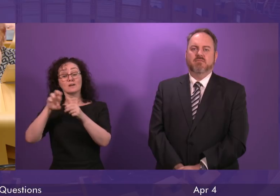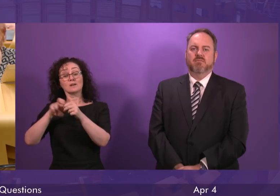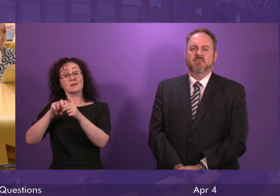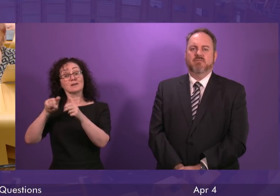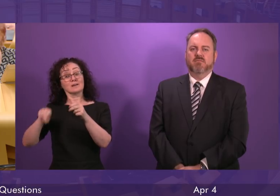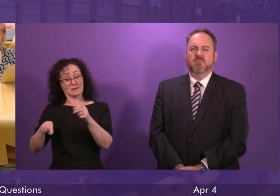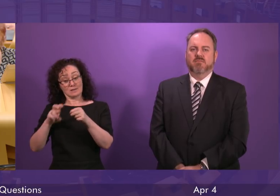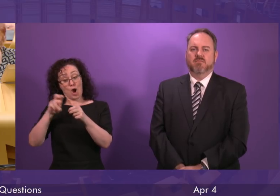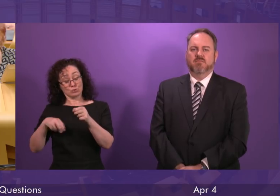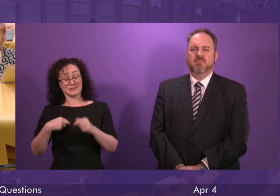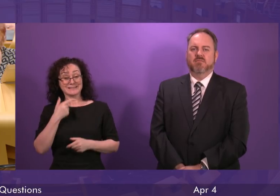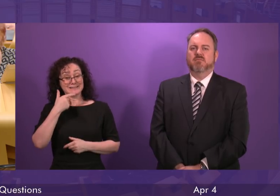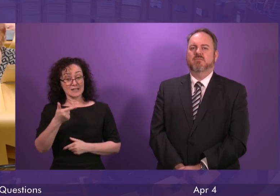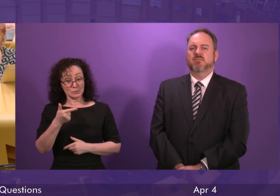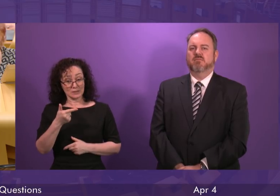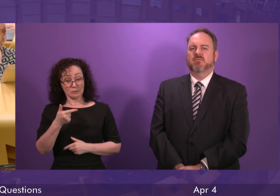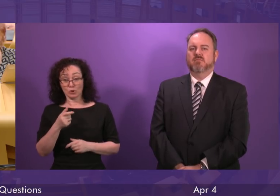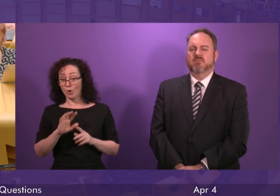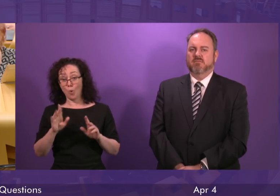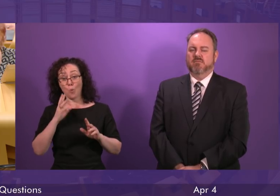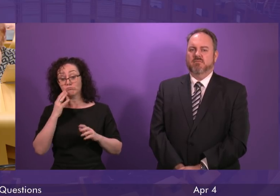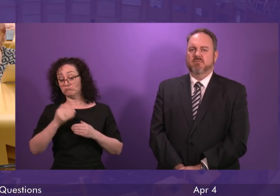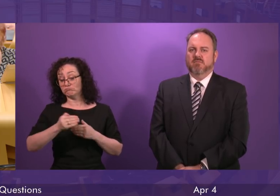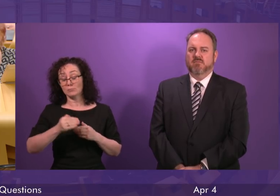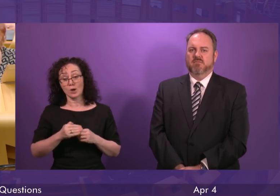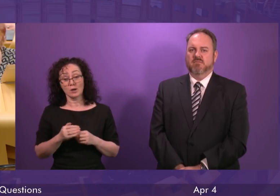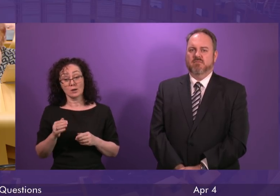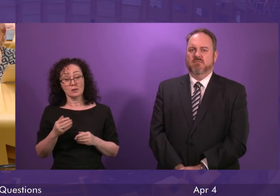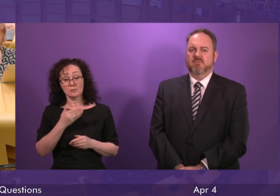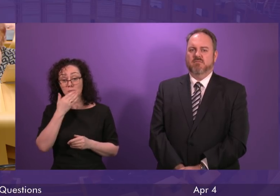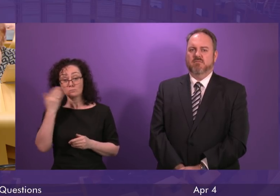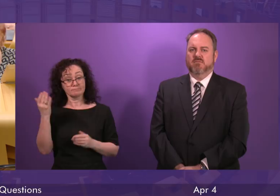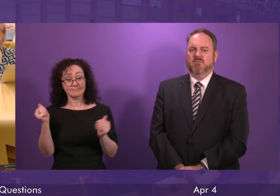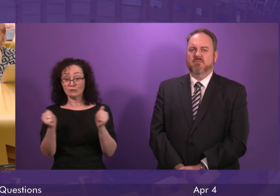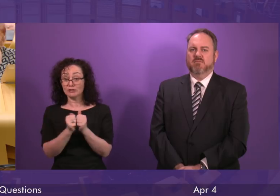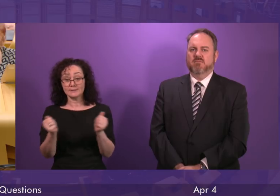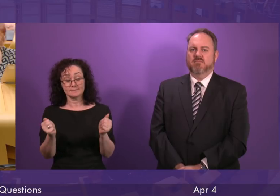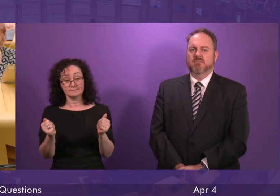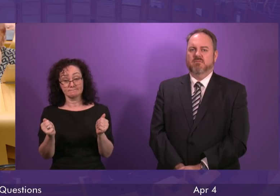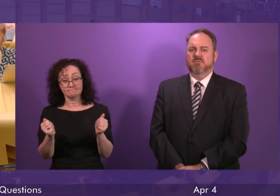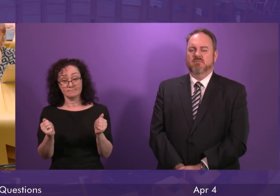Union next week or at any stage with no deal, none of us will be able to properly and fully